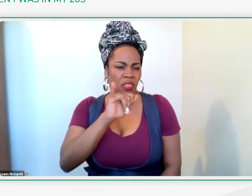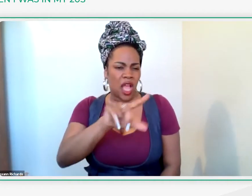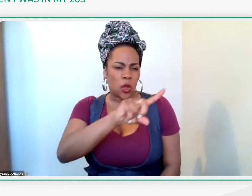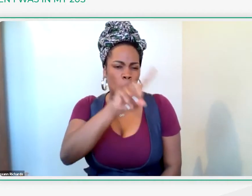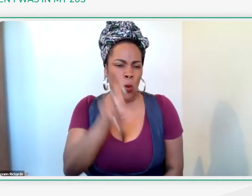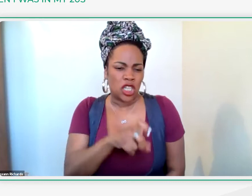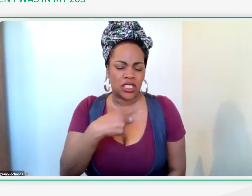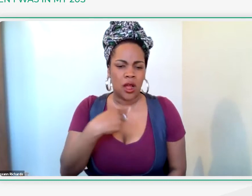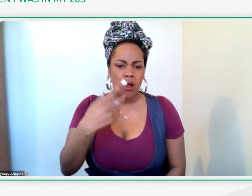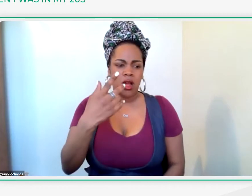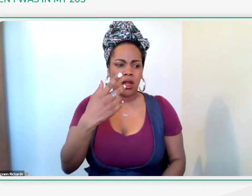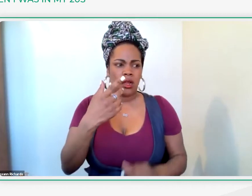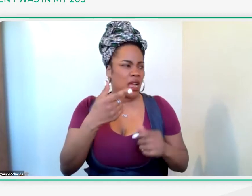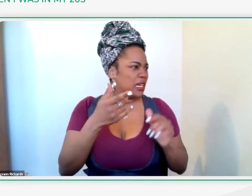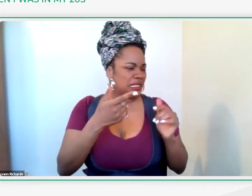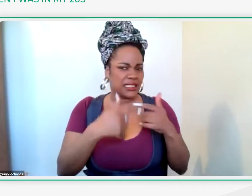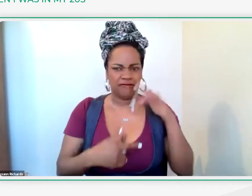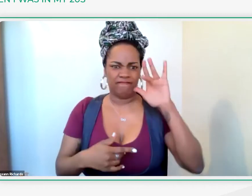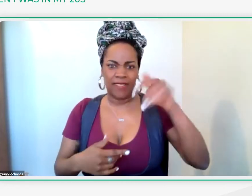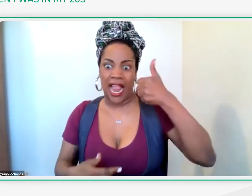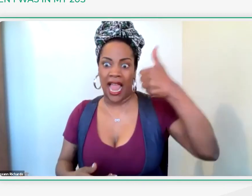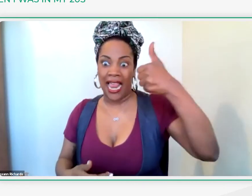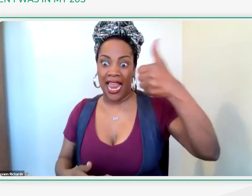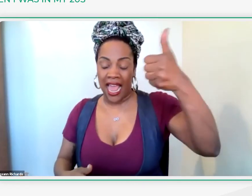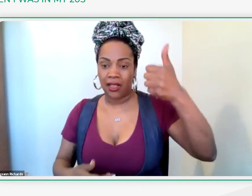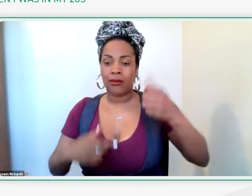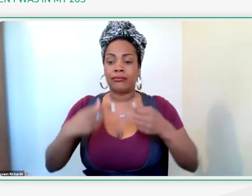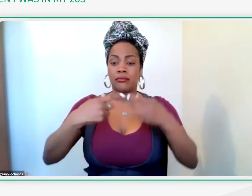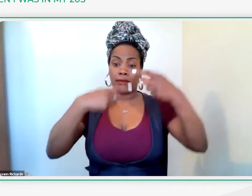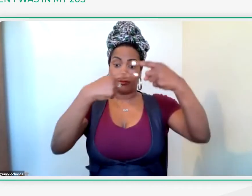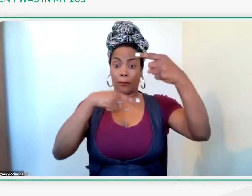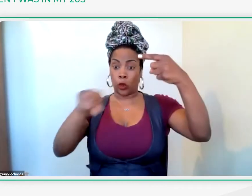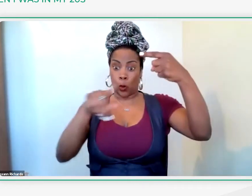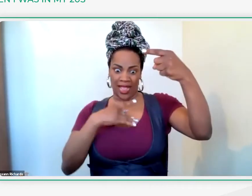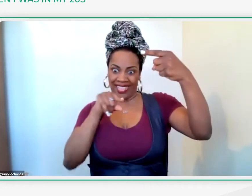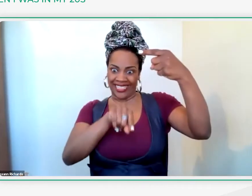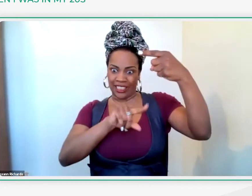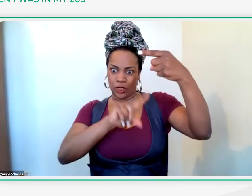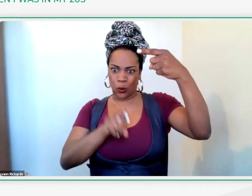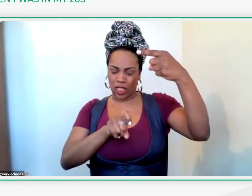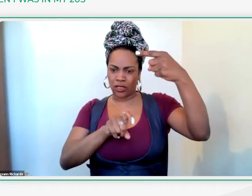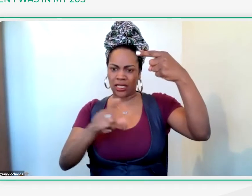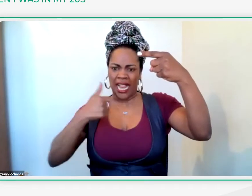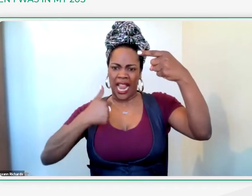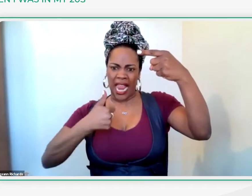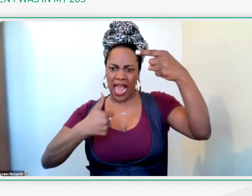If you view the Q&A and you have a similar question, you can actually upvote and “like”